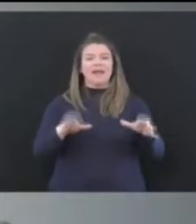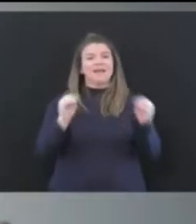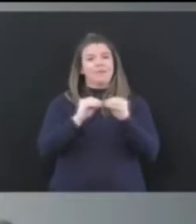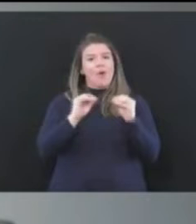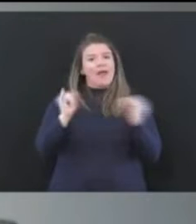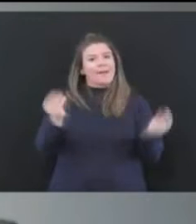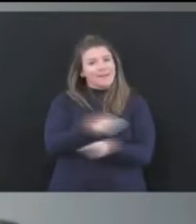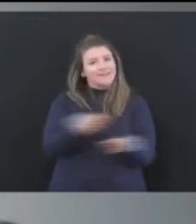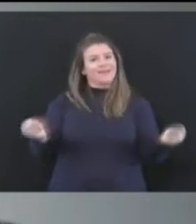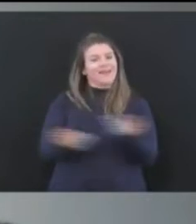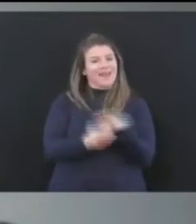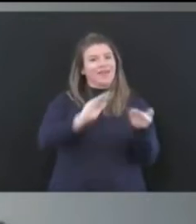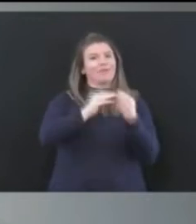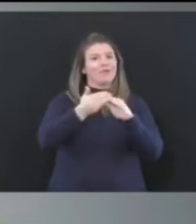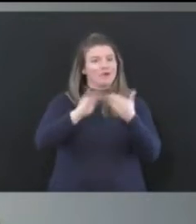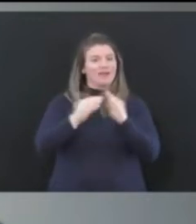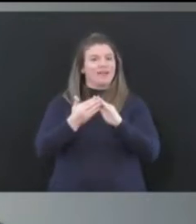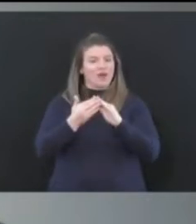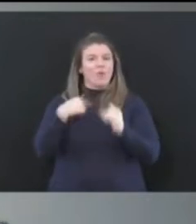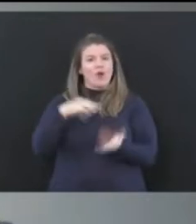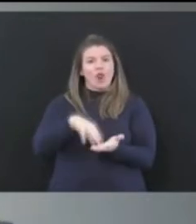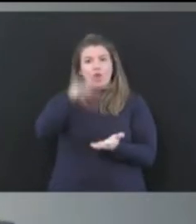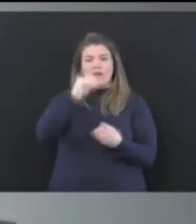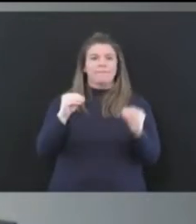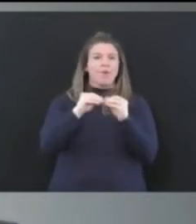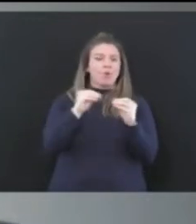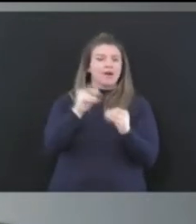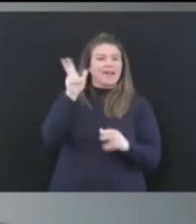THE STREETS OF CHARLESTON AND OTHER CITIES ARE VERY EMPTY, THE GOVERNOR ANNOUNCED 90-THOUSAND WEST VIRGINIANS FILED